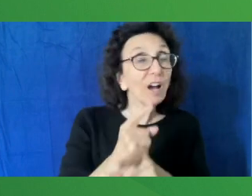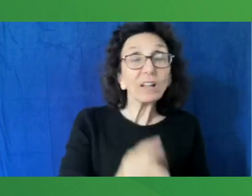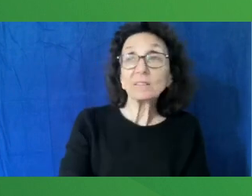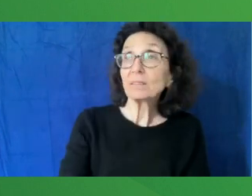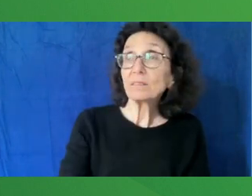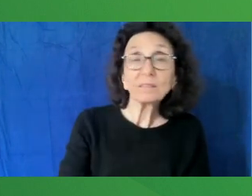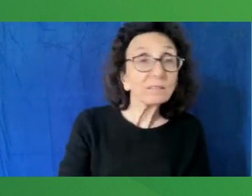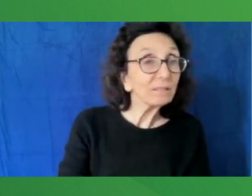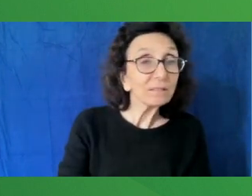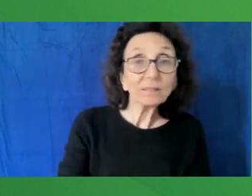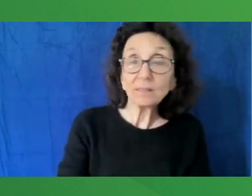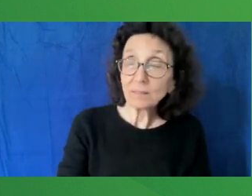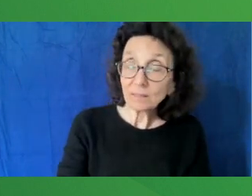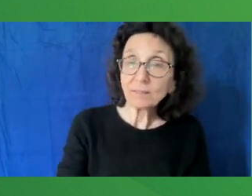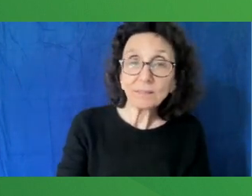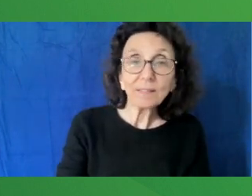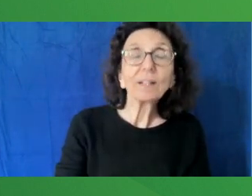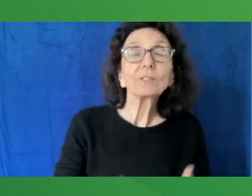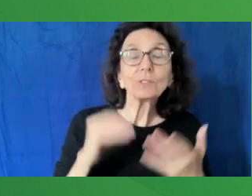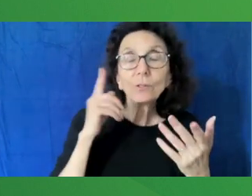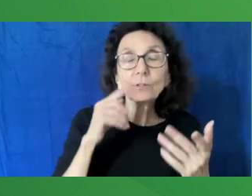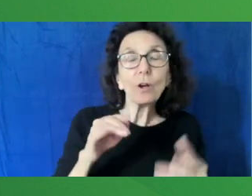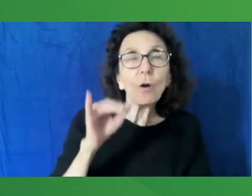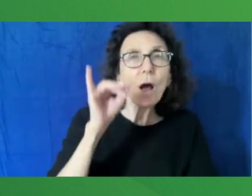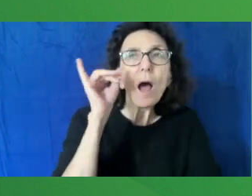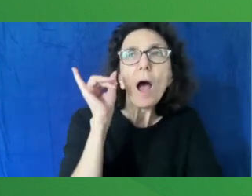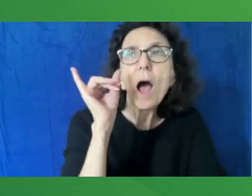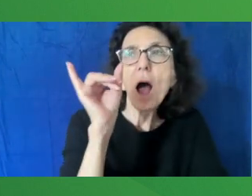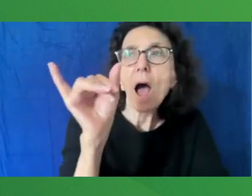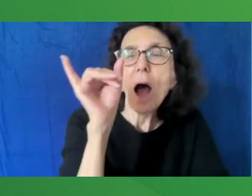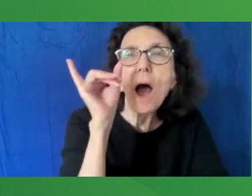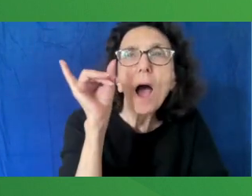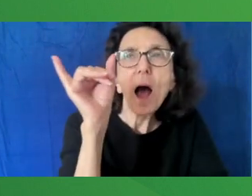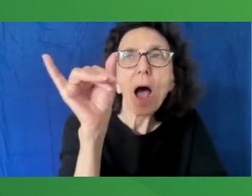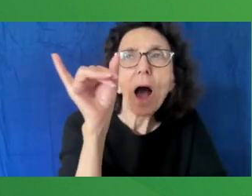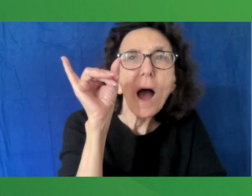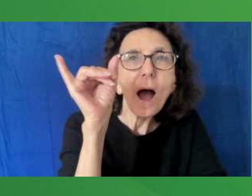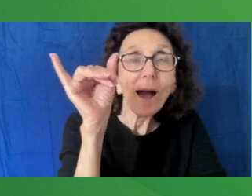they they have these understandings that they came in with, but they're improving their